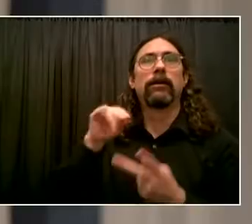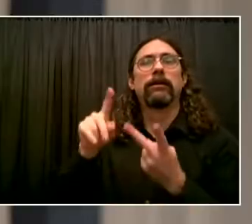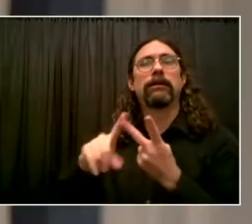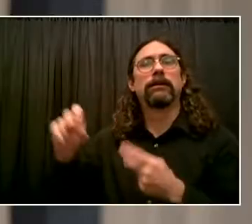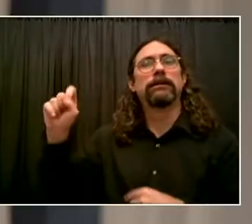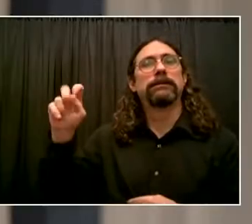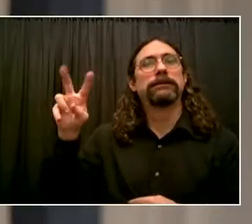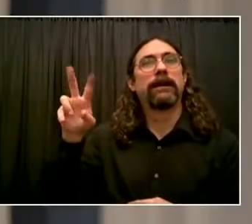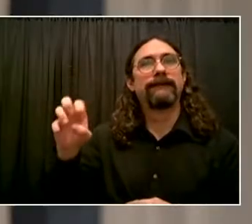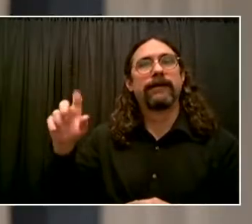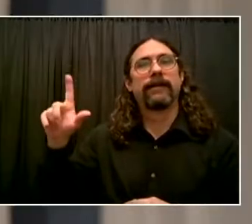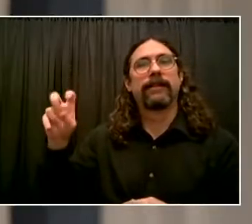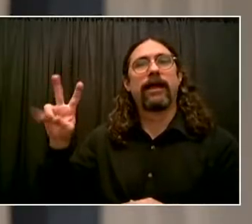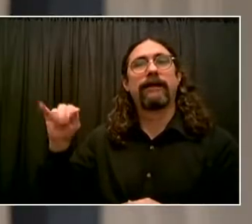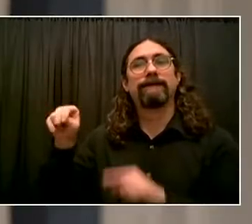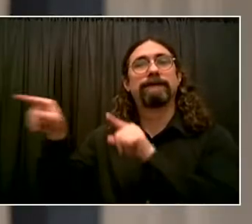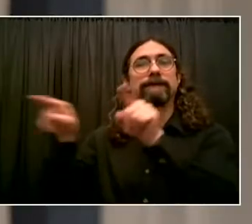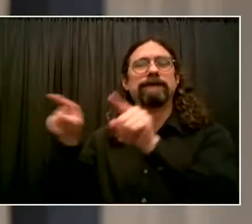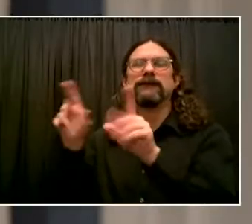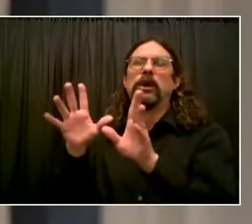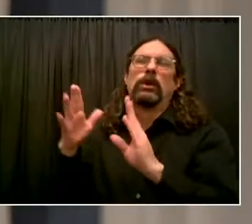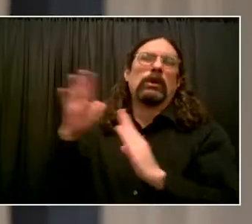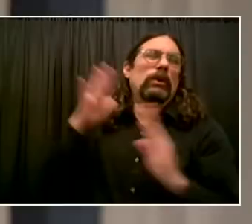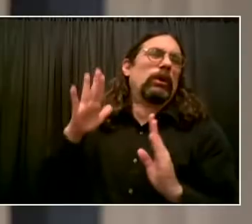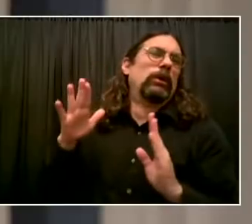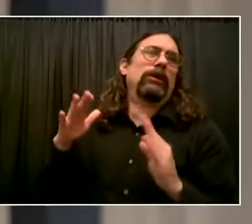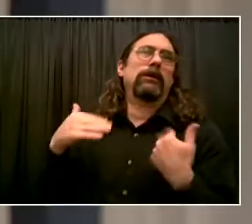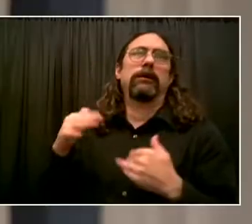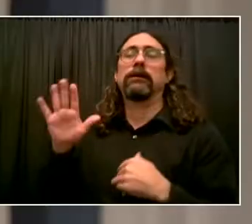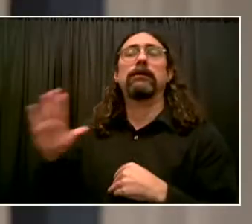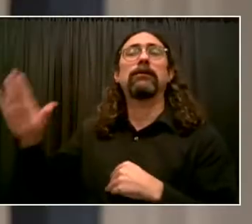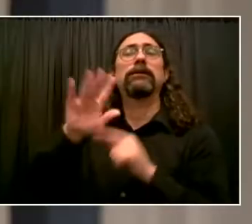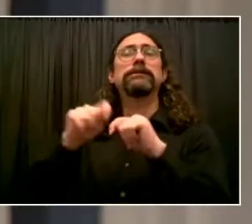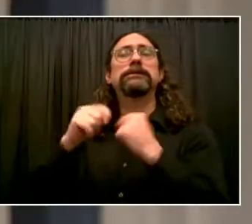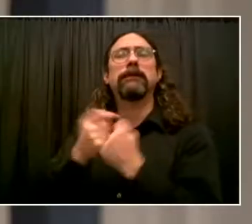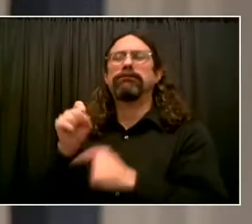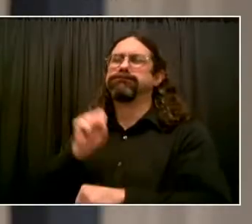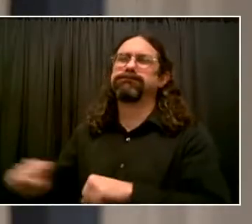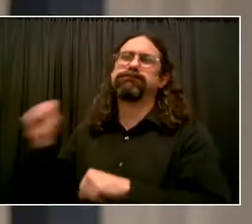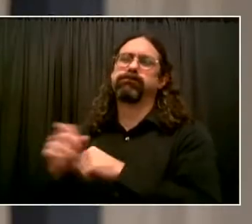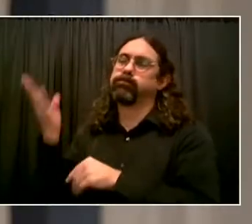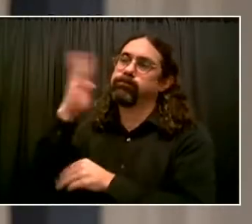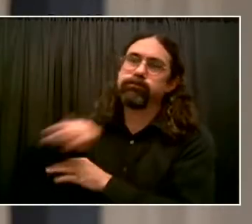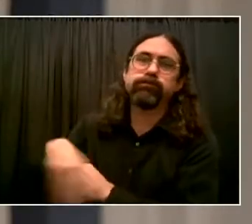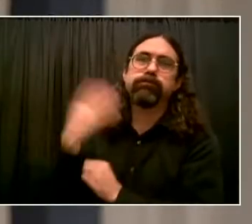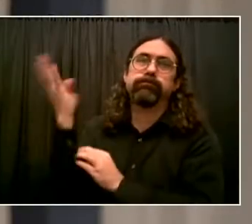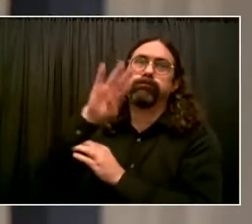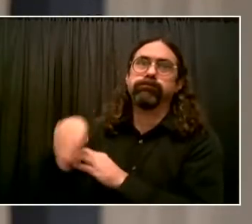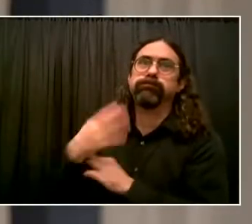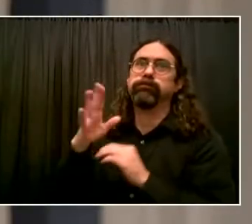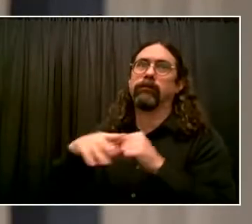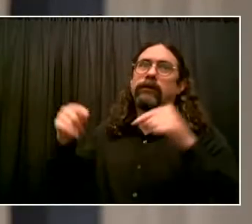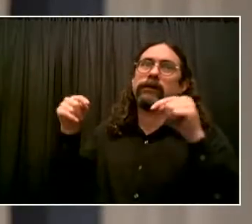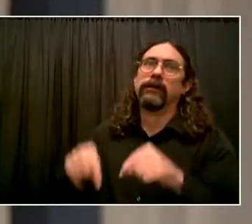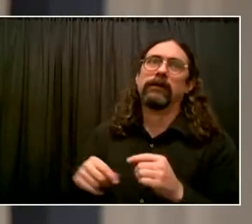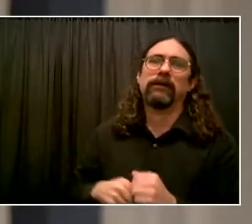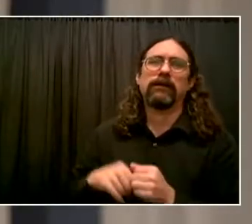POSSIBLE WITHOUT COMPTROLLER ELECT BRAD LANDER AND STEVN ELEINV, THEY WORKED DAY